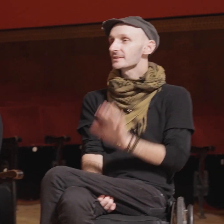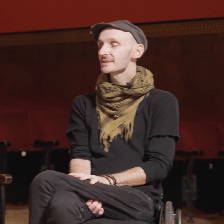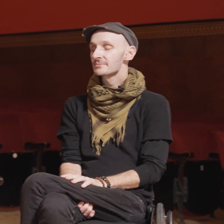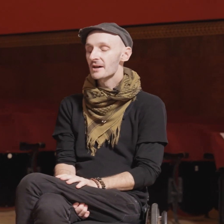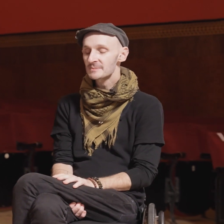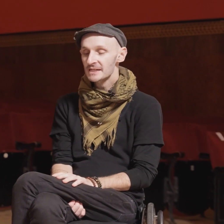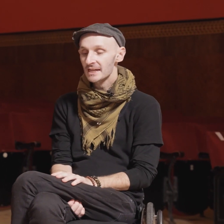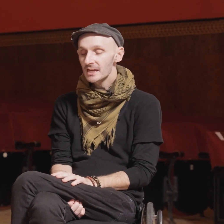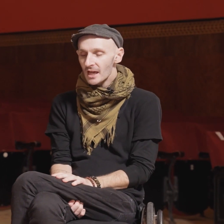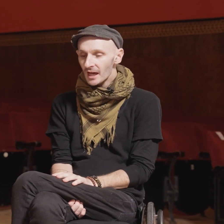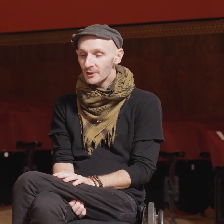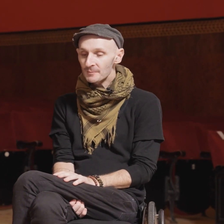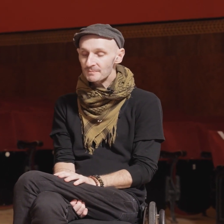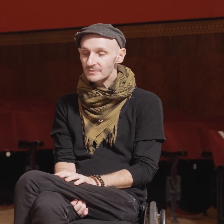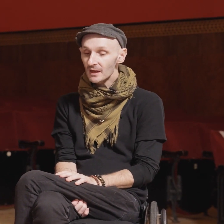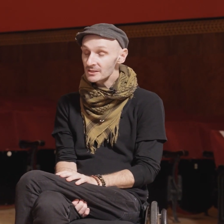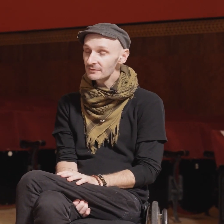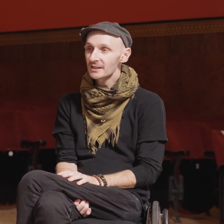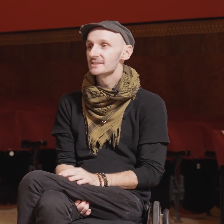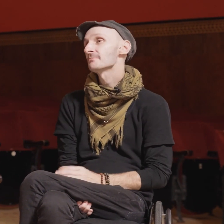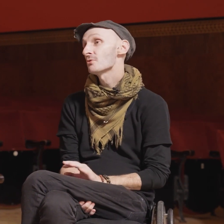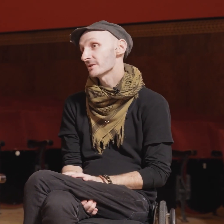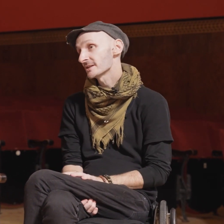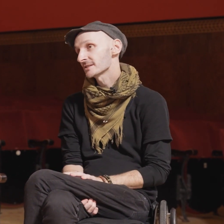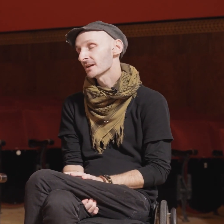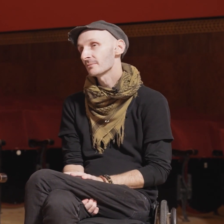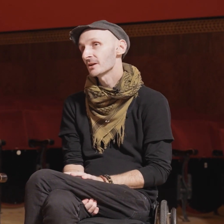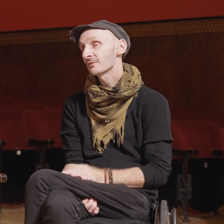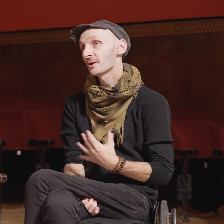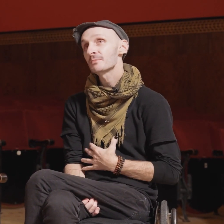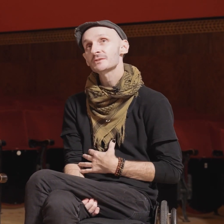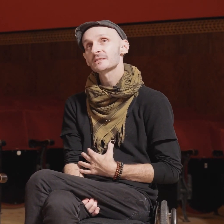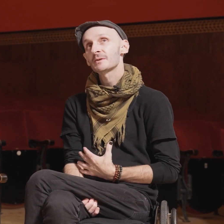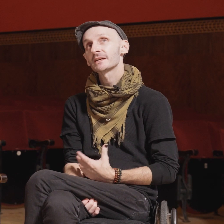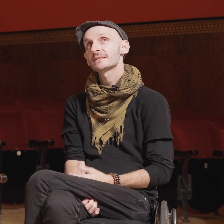This is Marc speaking. I do feel like it's important and from my personal experience,